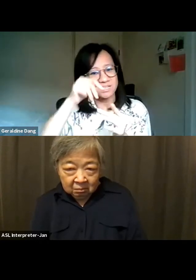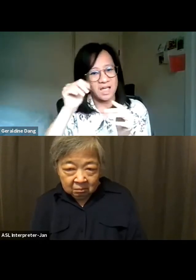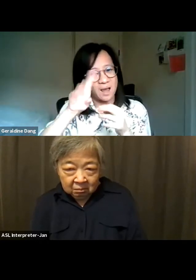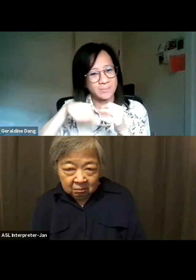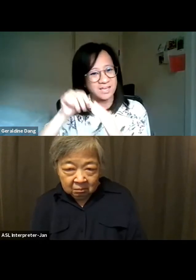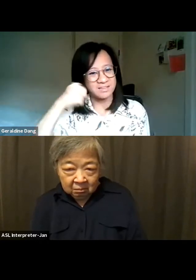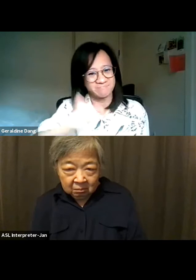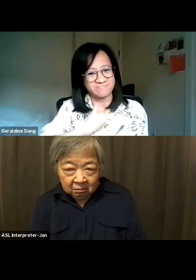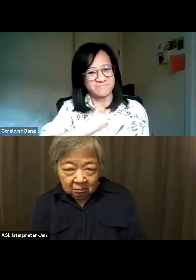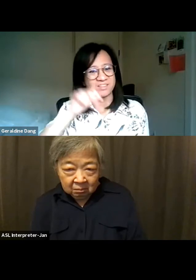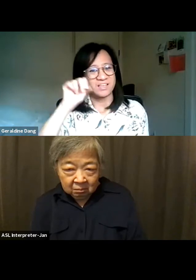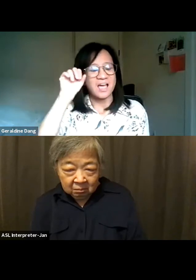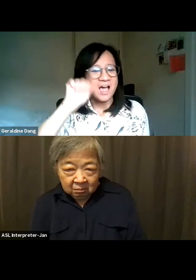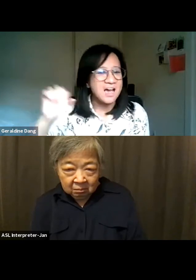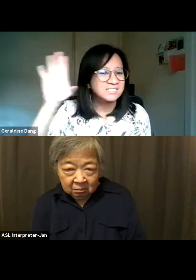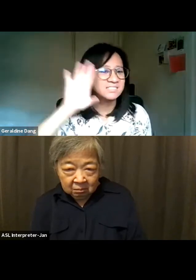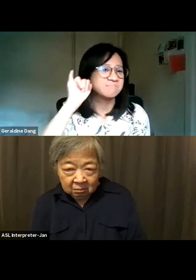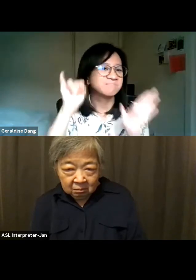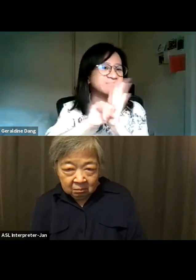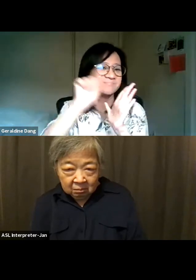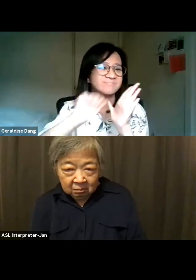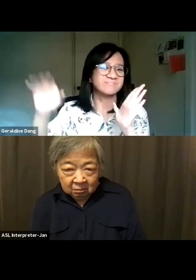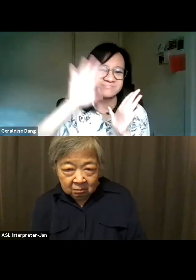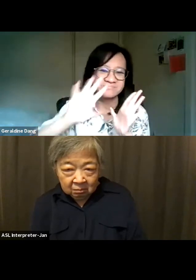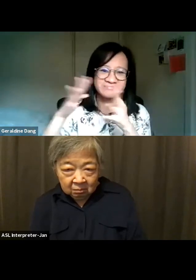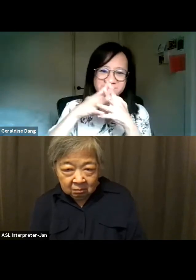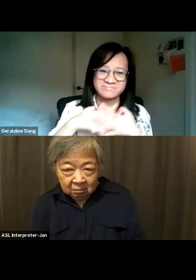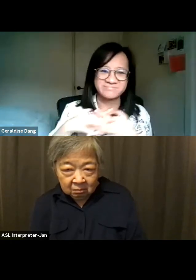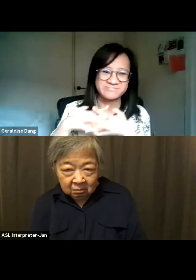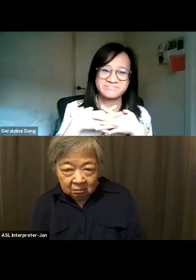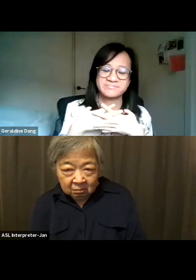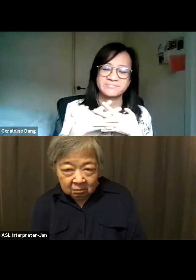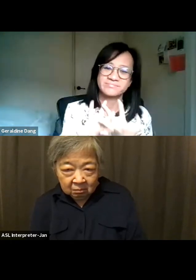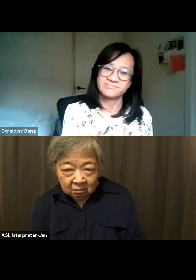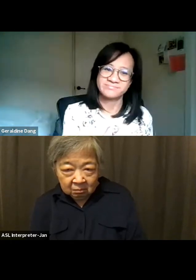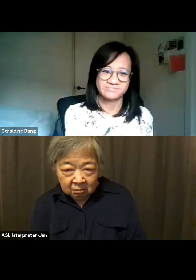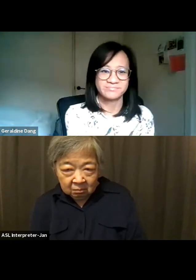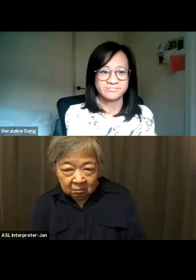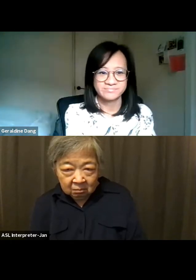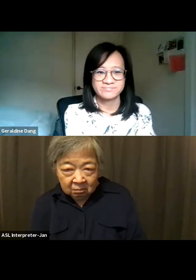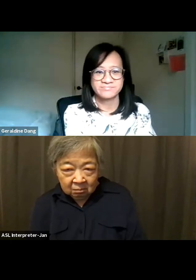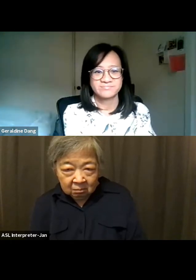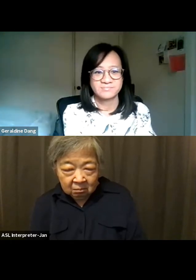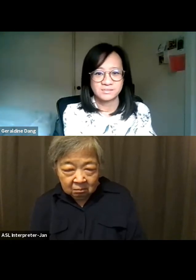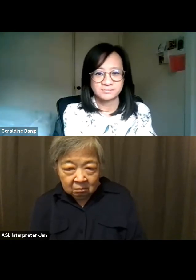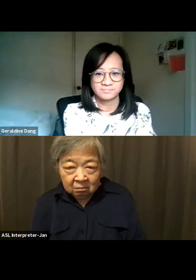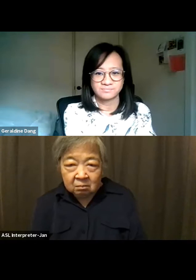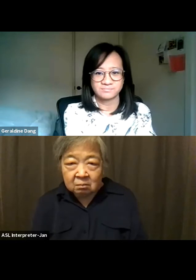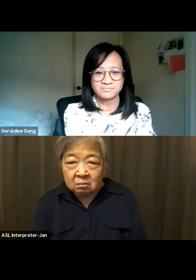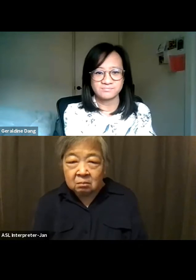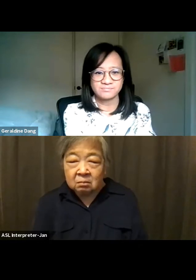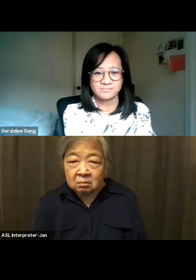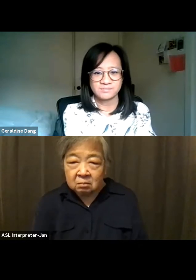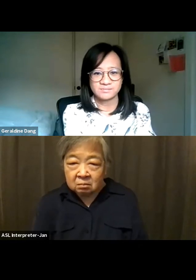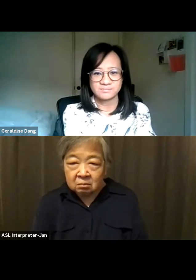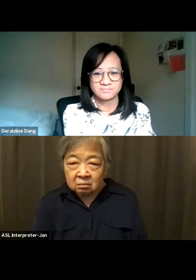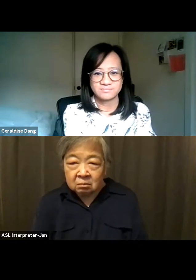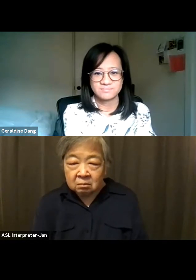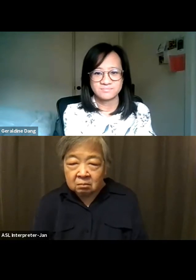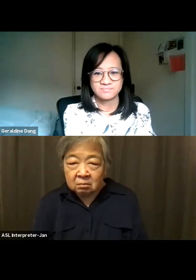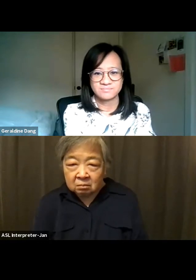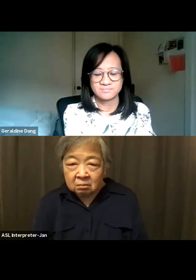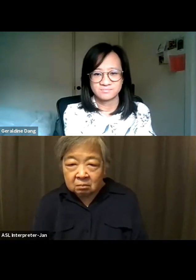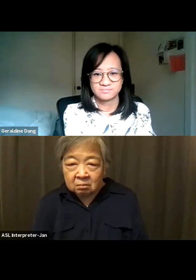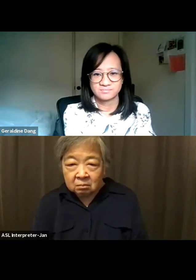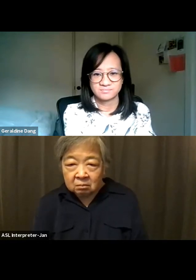thing is that learning about Asian identity, Asian American identity, helped me feel more